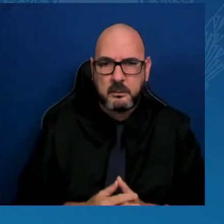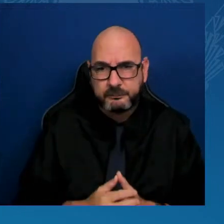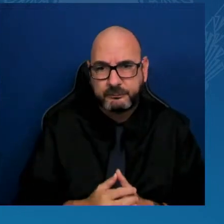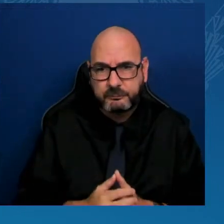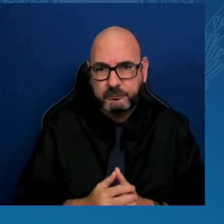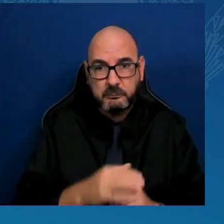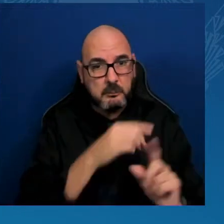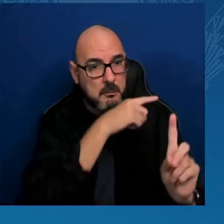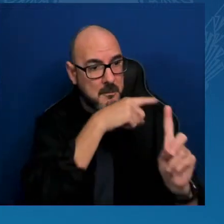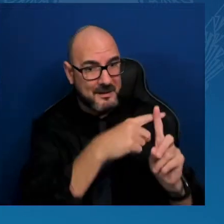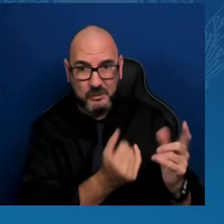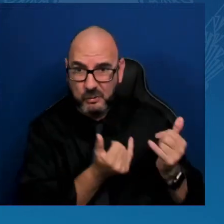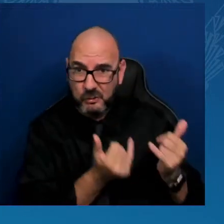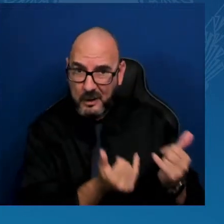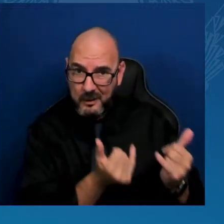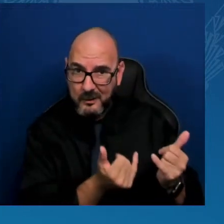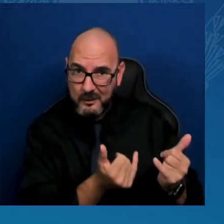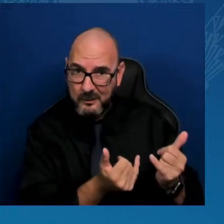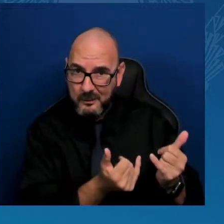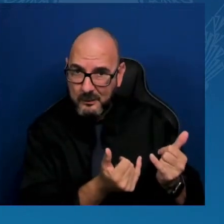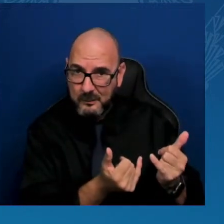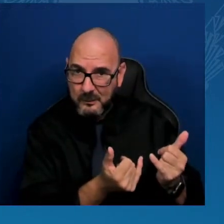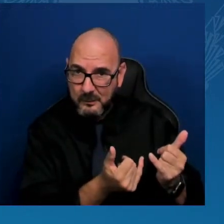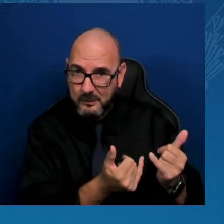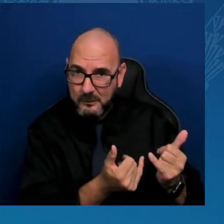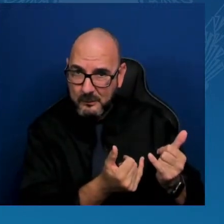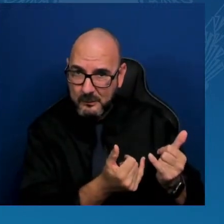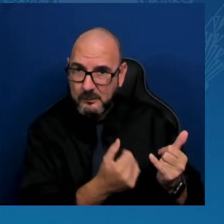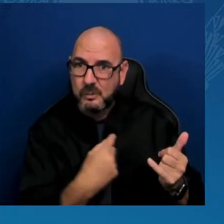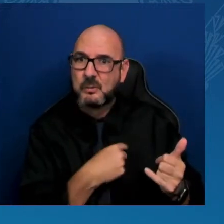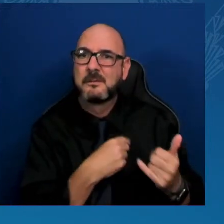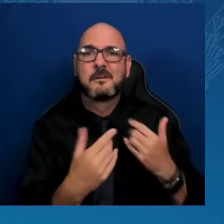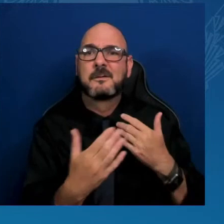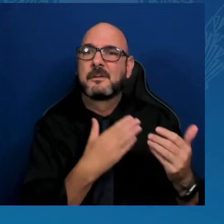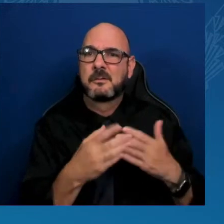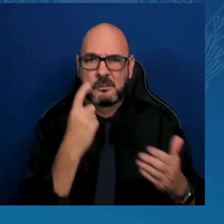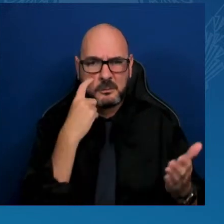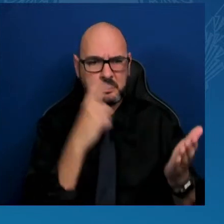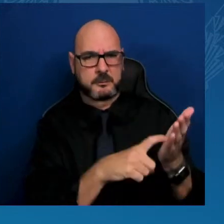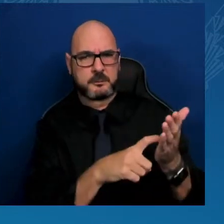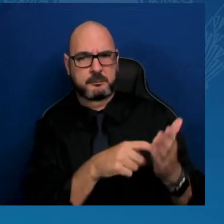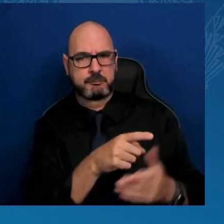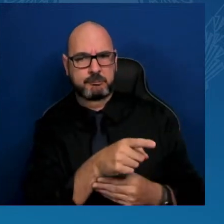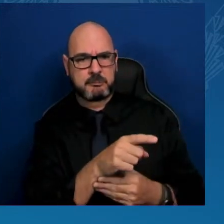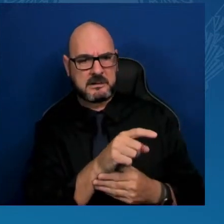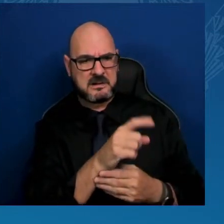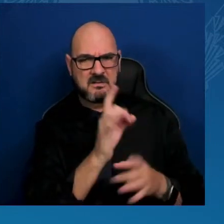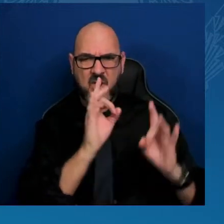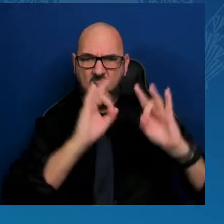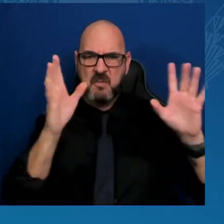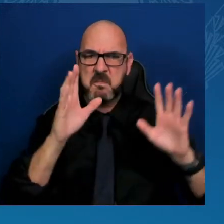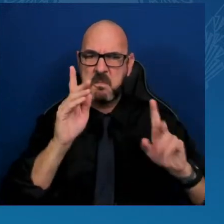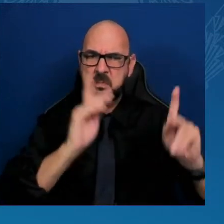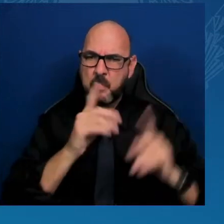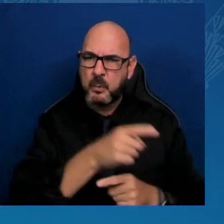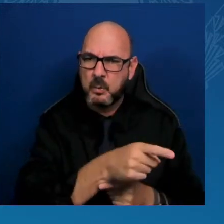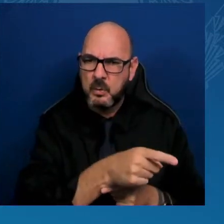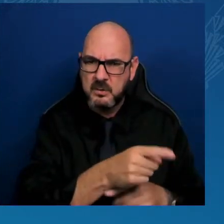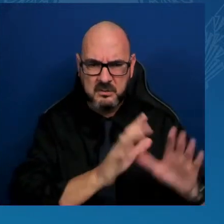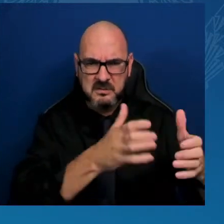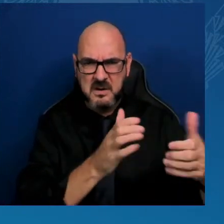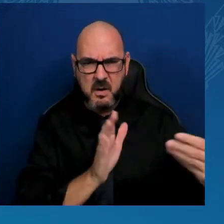we even see extremists ban books and attempt to erase